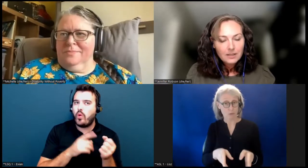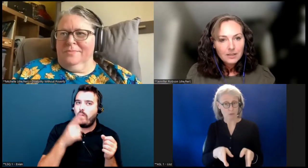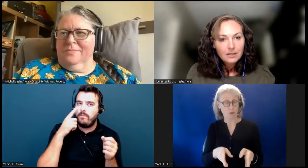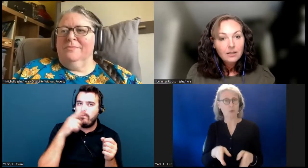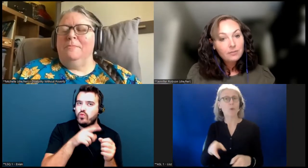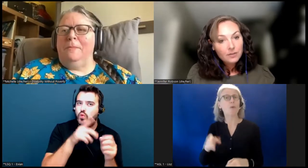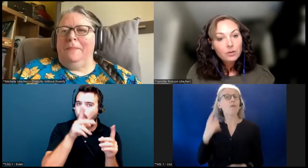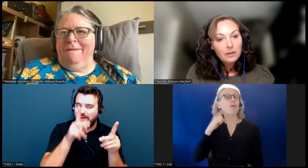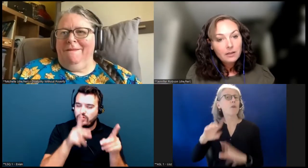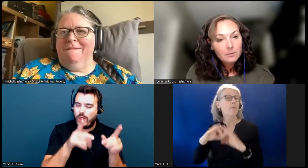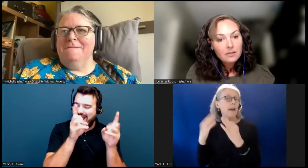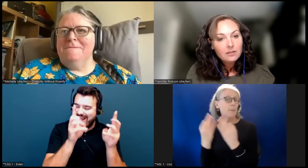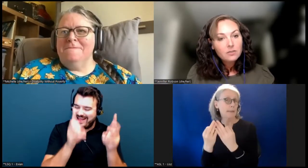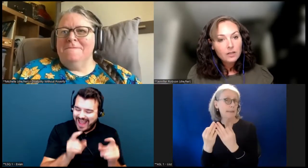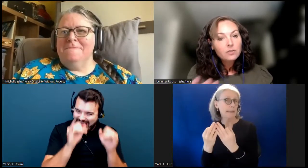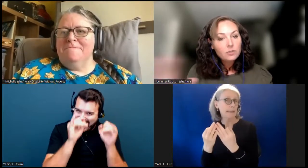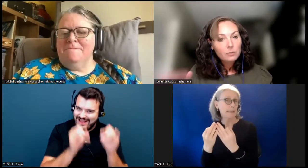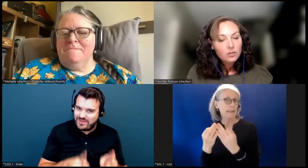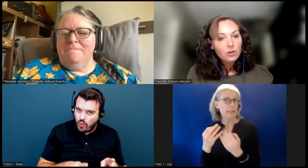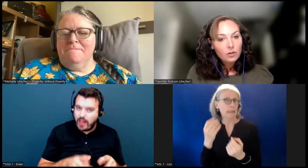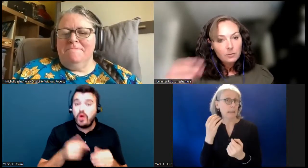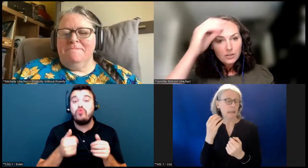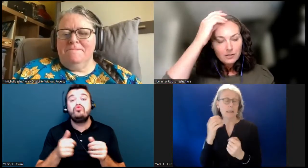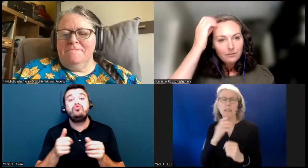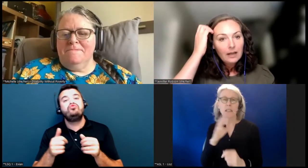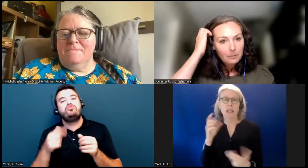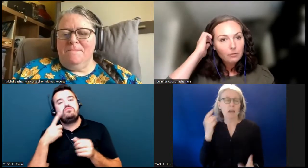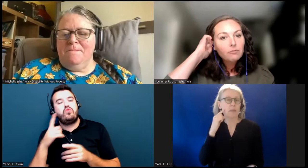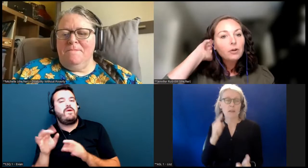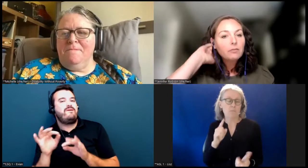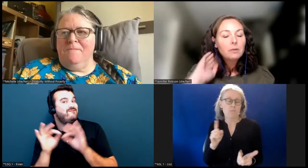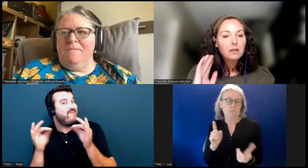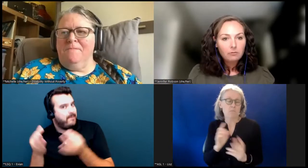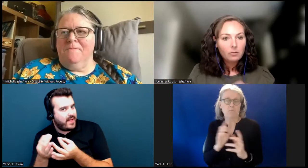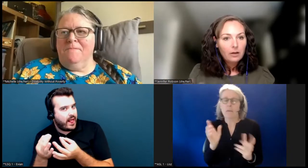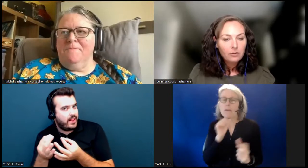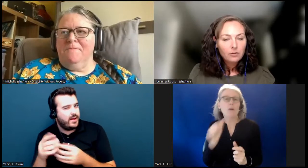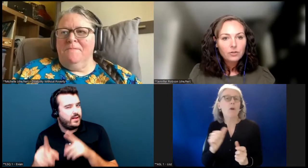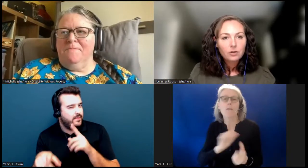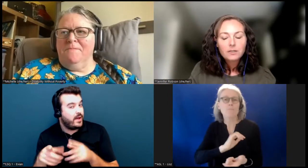TESTED. IF IT IS GOING TO BE INCOME TESTED. LET'S ASSUME IT IS NOT GOING TO BE THE FLAT